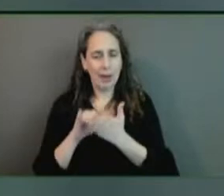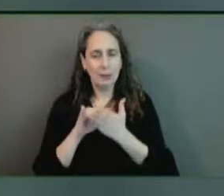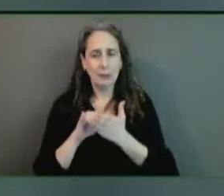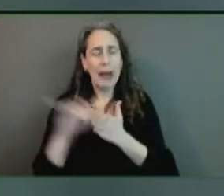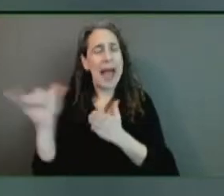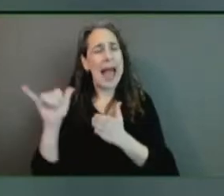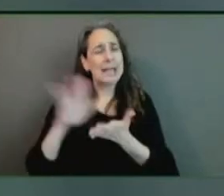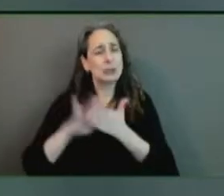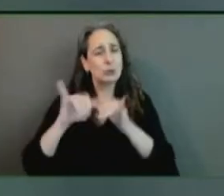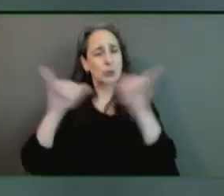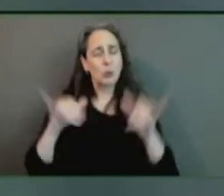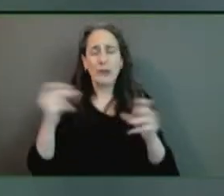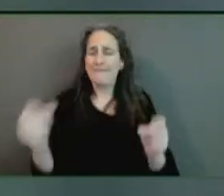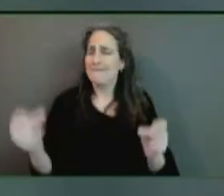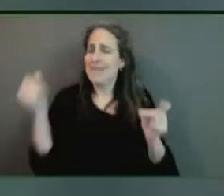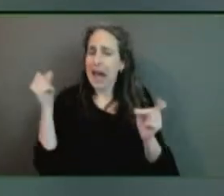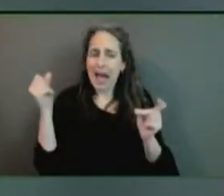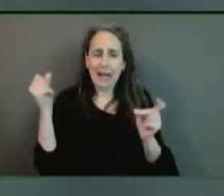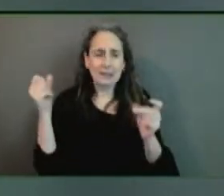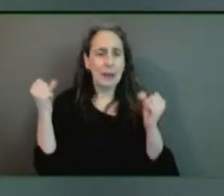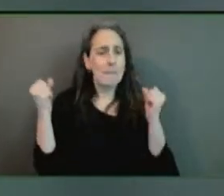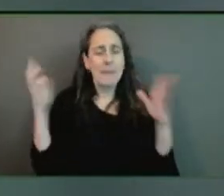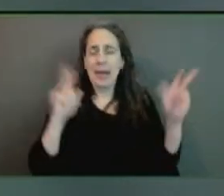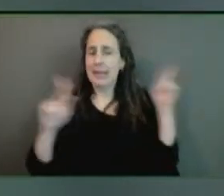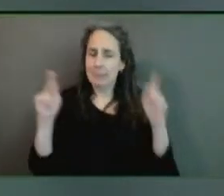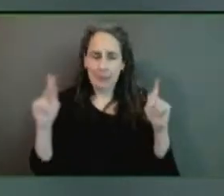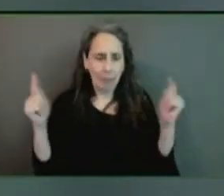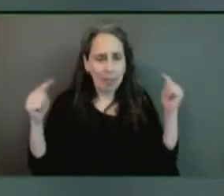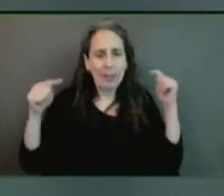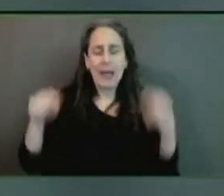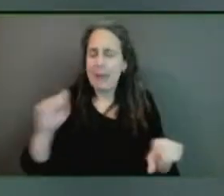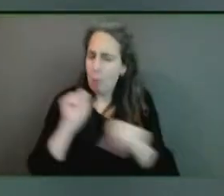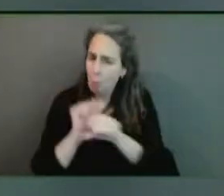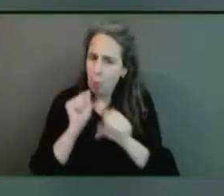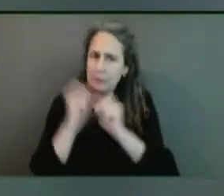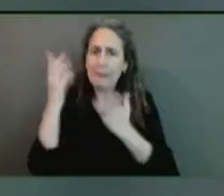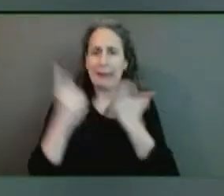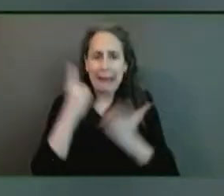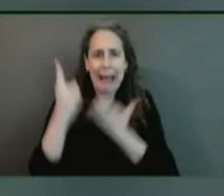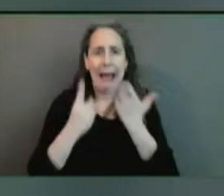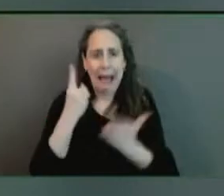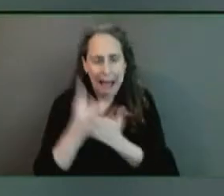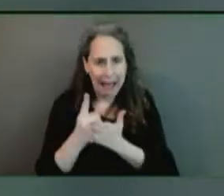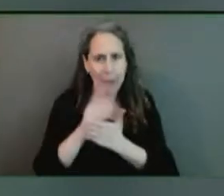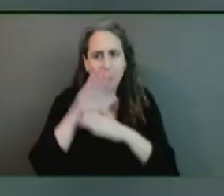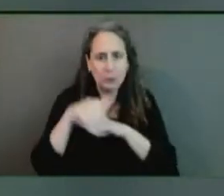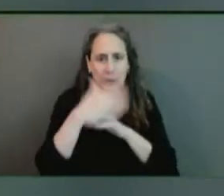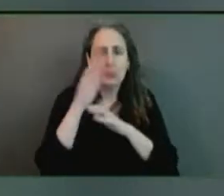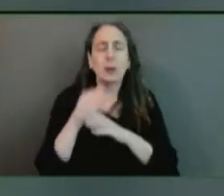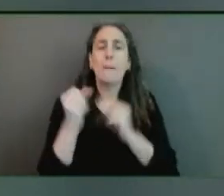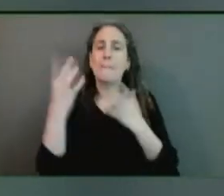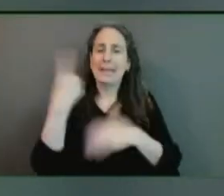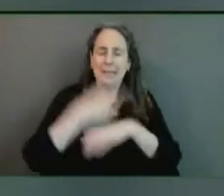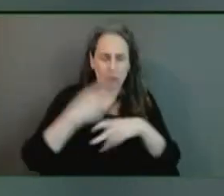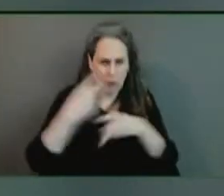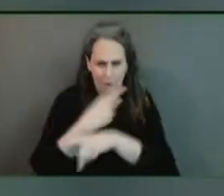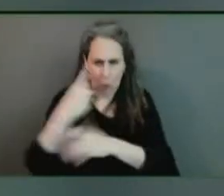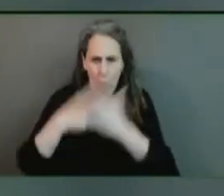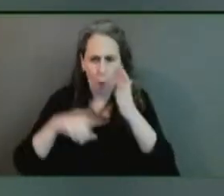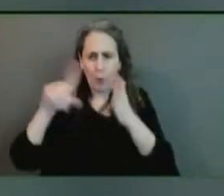proud of the fact that we were able to do that as a school system. He did it quickly. We did it swiftly and a lot of